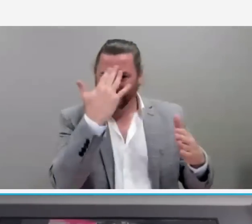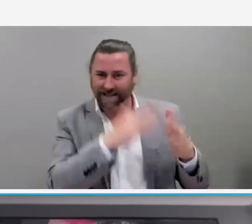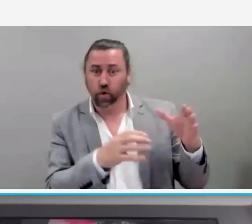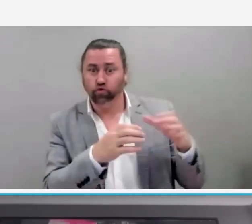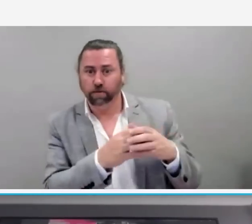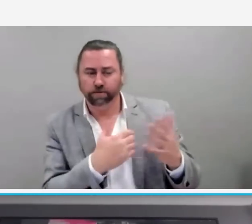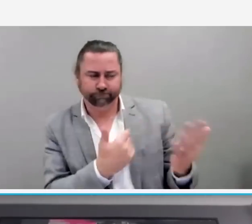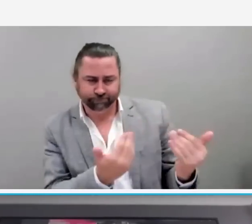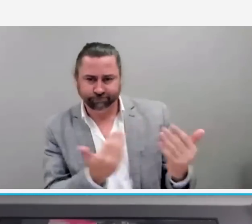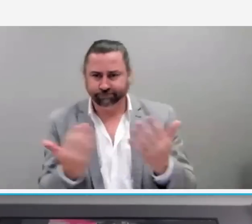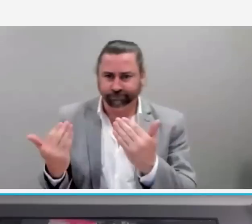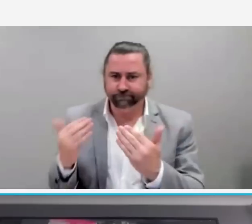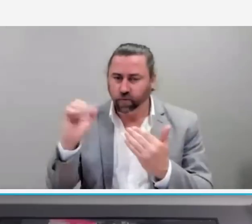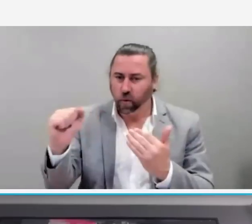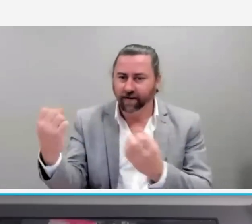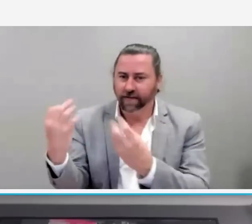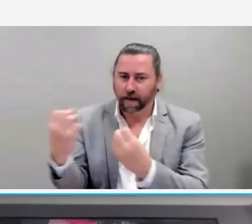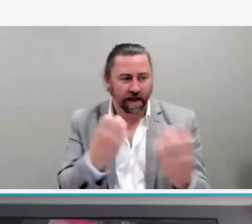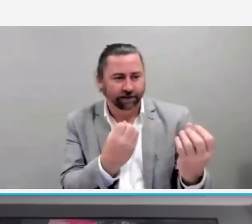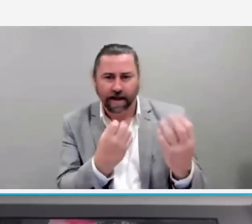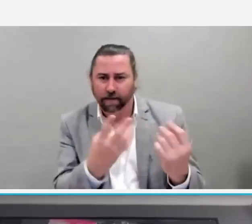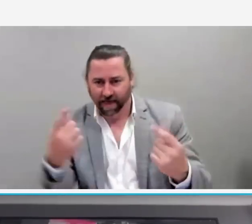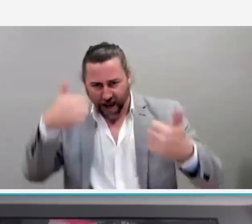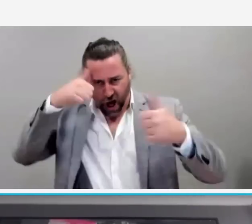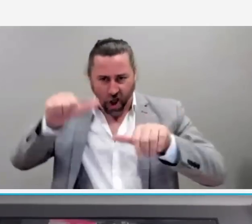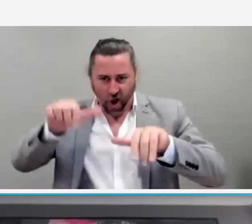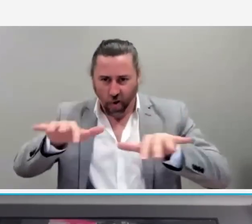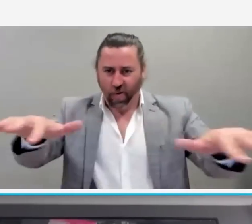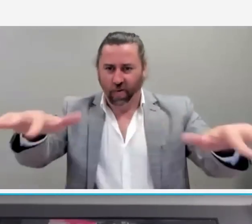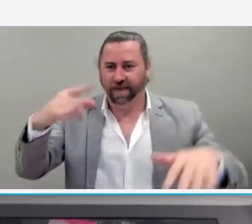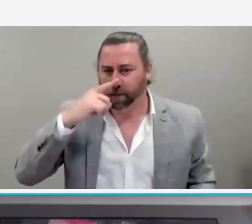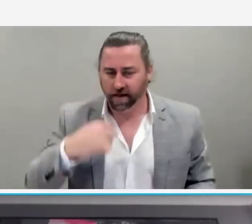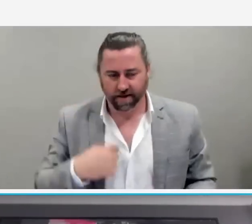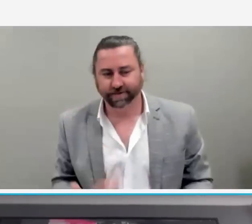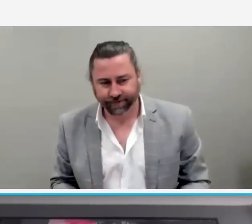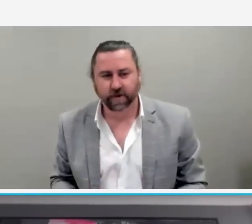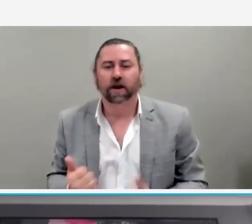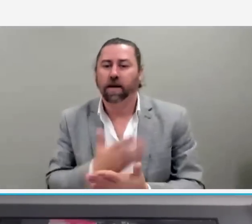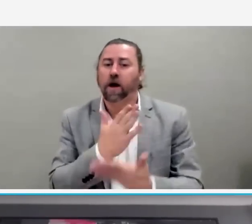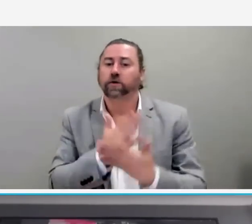in-depth and diverse feedback and identified opportunities to strengthen the current quality standards.